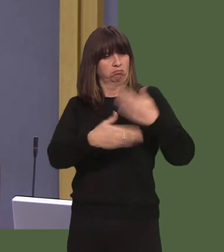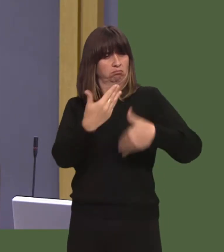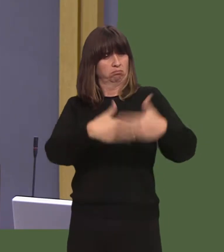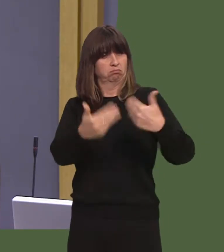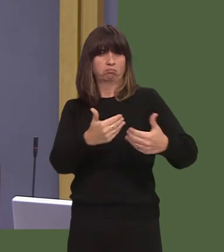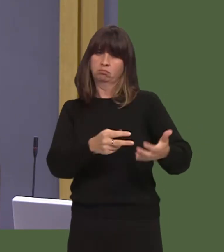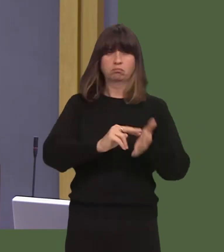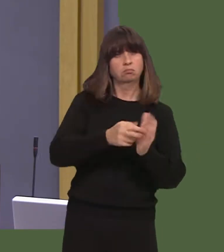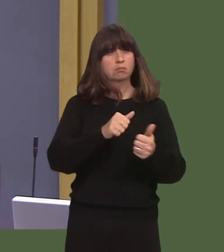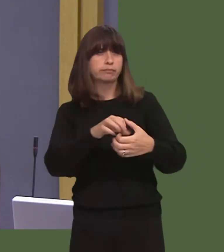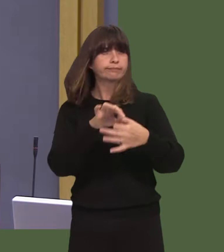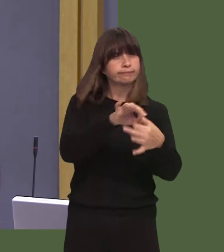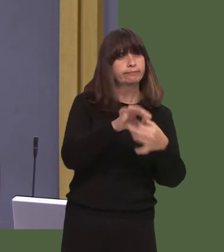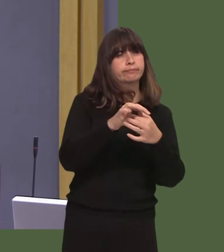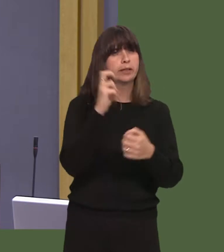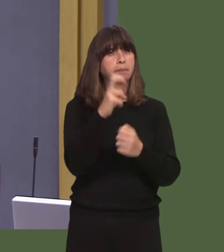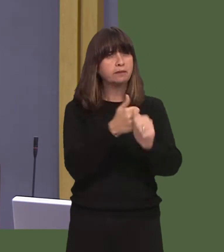in collaboration with local bus companies.